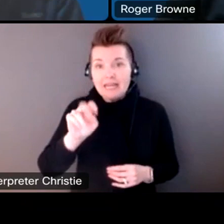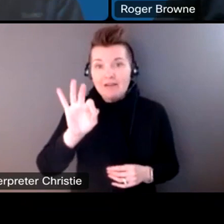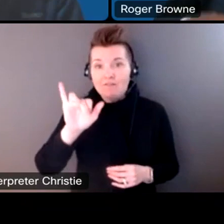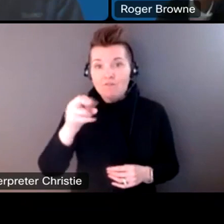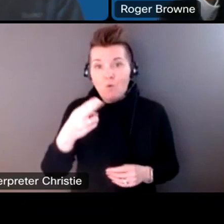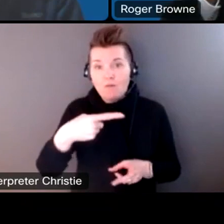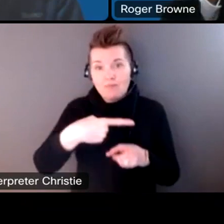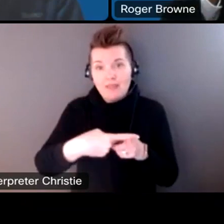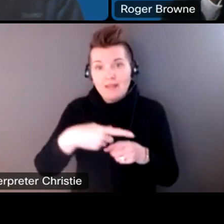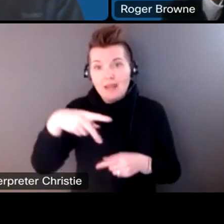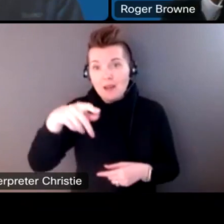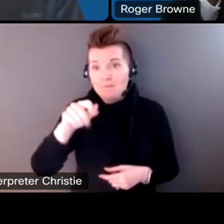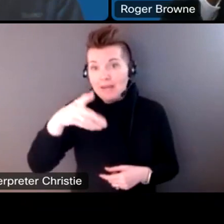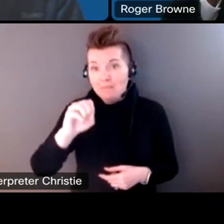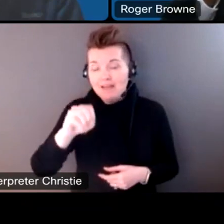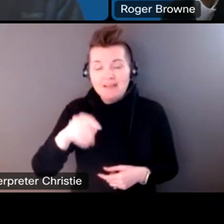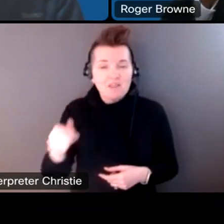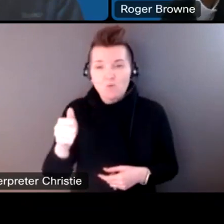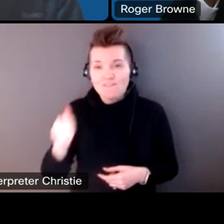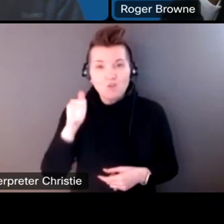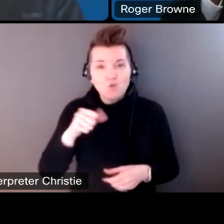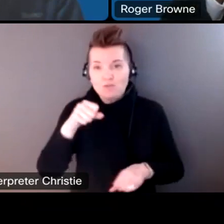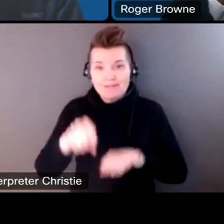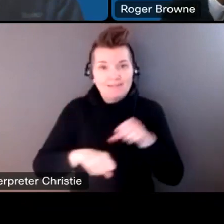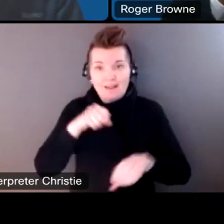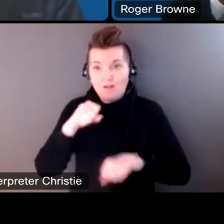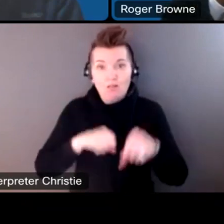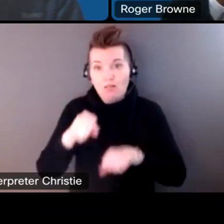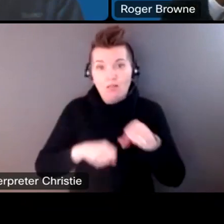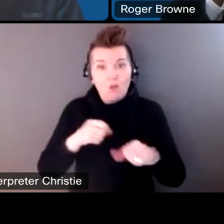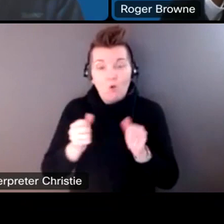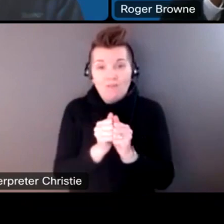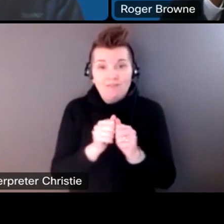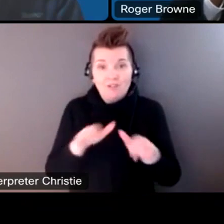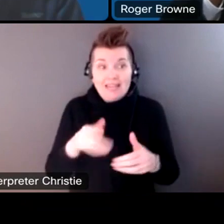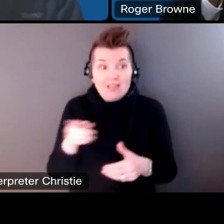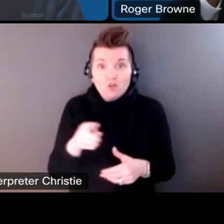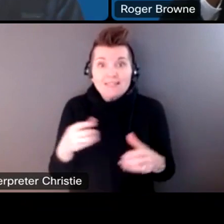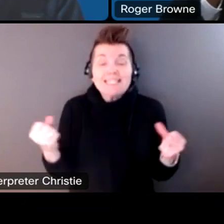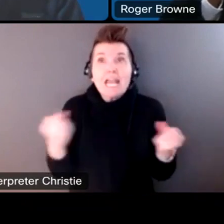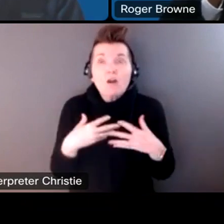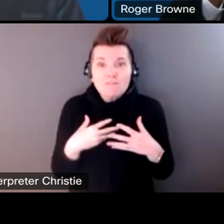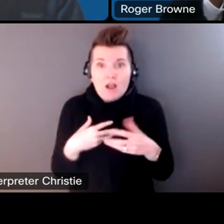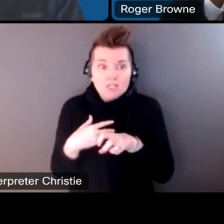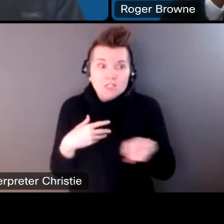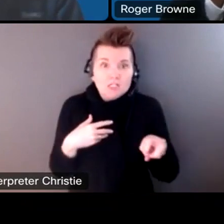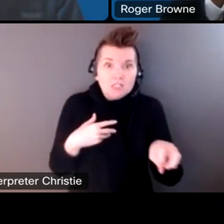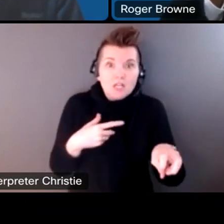the bike lane is shut and it's absolutely terrifying to enter the road. And we know how aggressive and angry many drivers are.